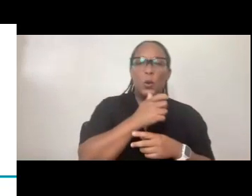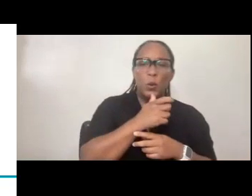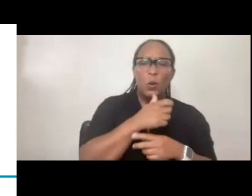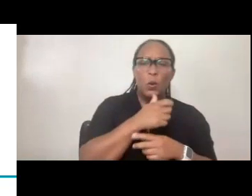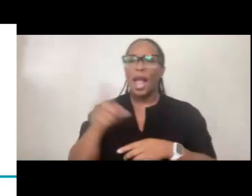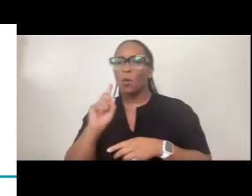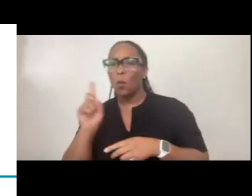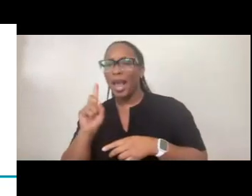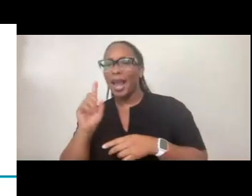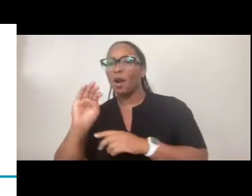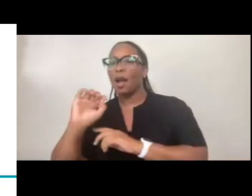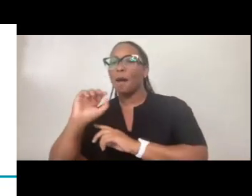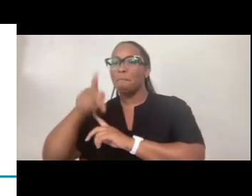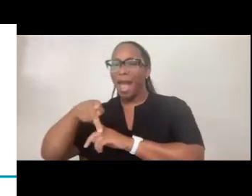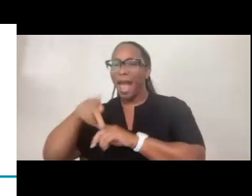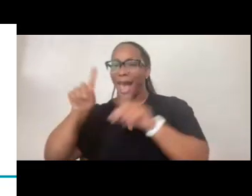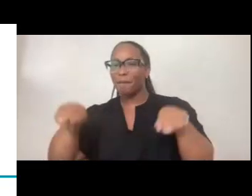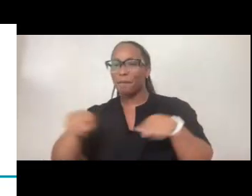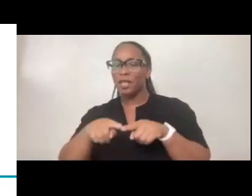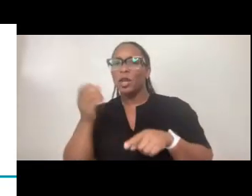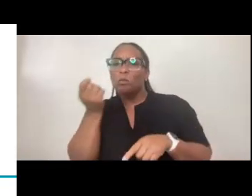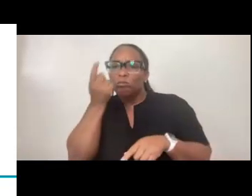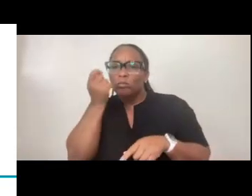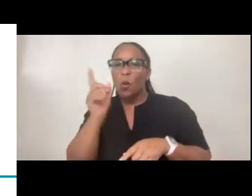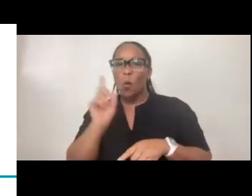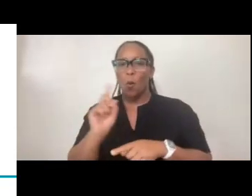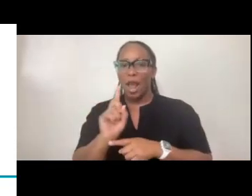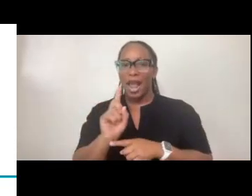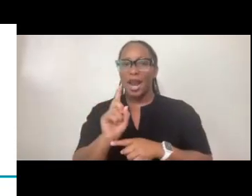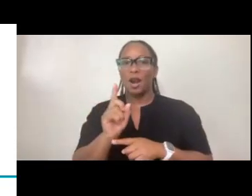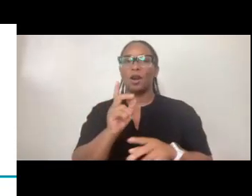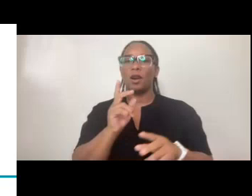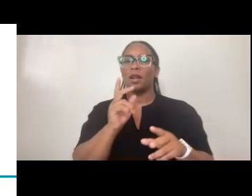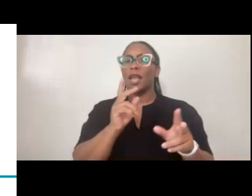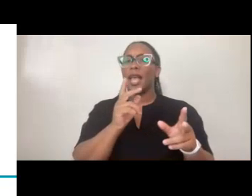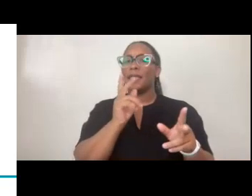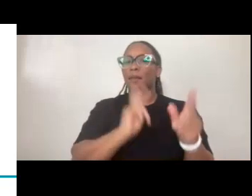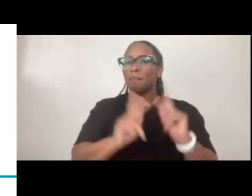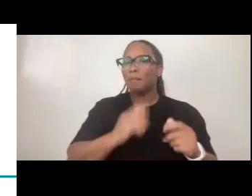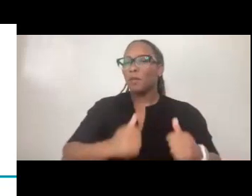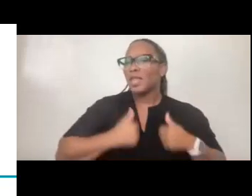Carolina so that we can get a better understanding of who's who and where they are.